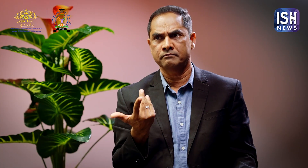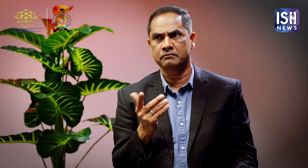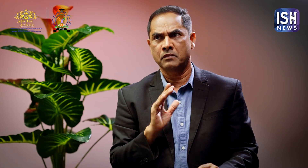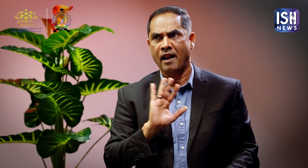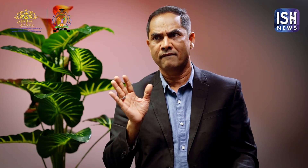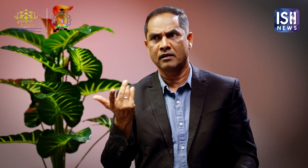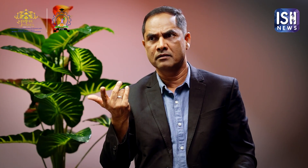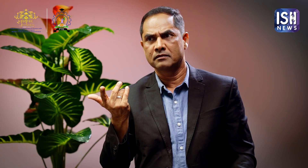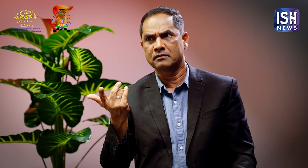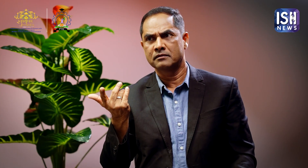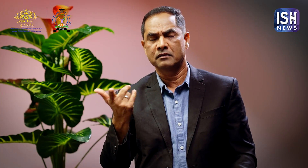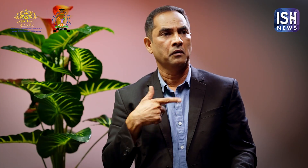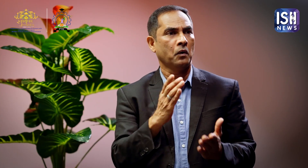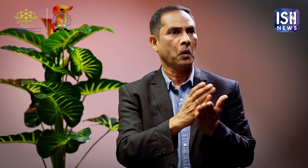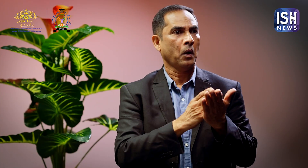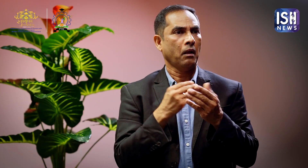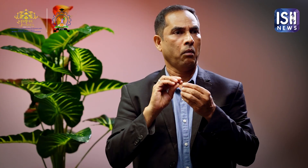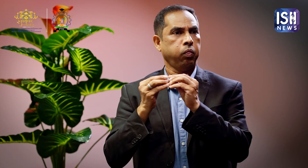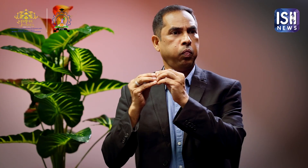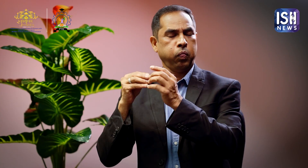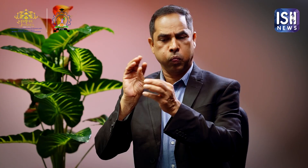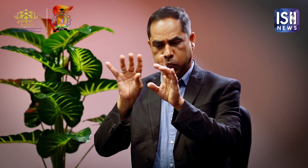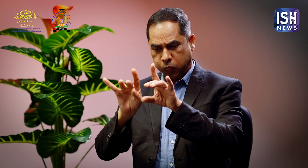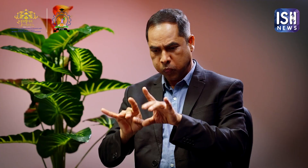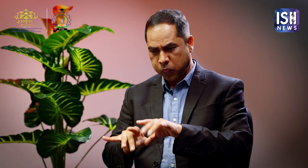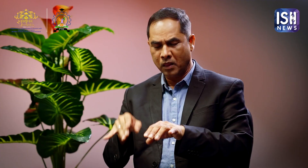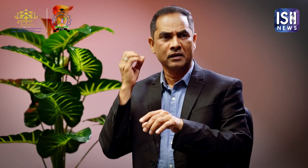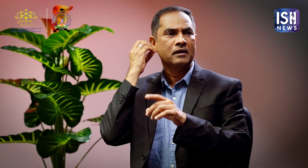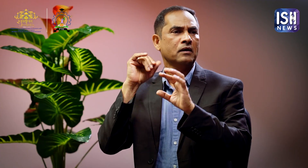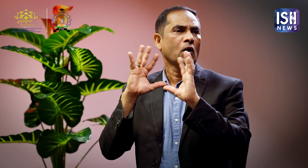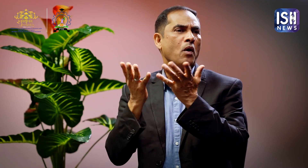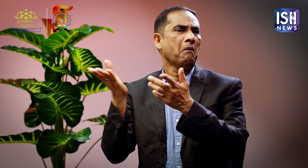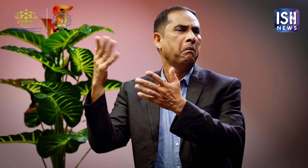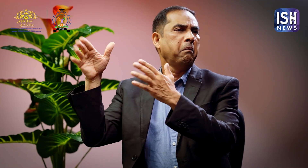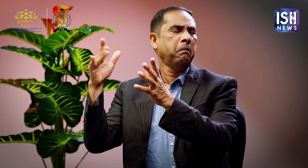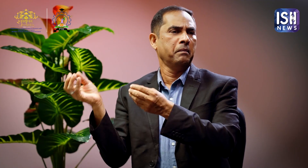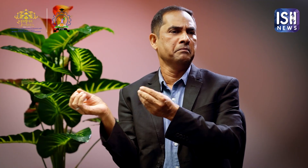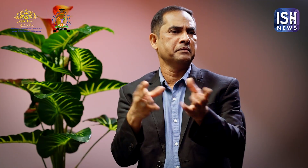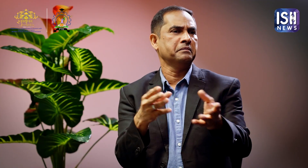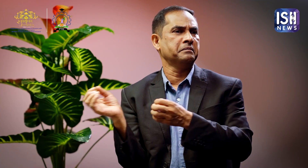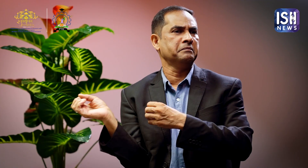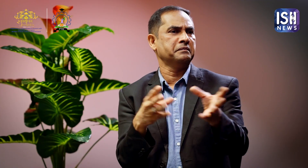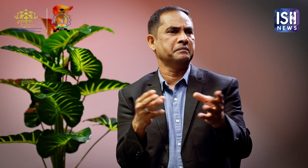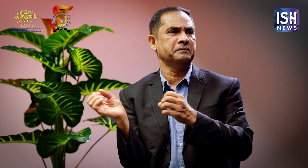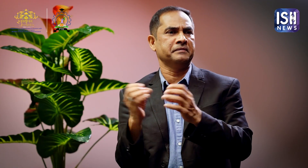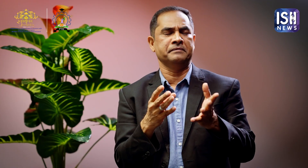Has this been done? Never. Instead, they rely on hearing experts to draft proposals, ignoring Deaf insights and continuing with a hit-or-miss approach.